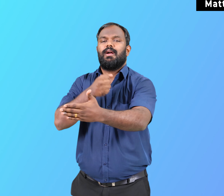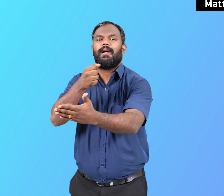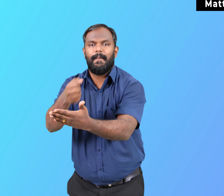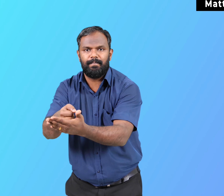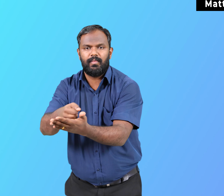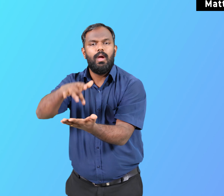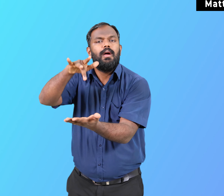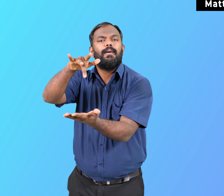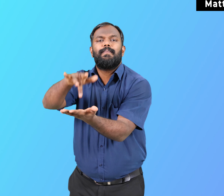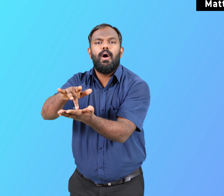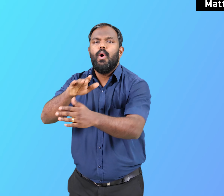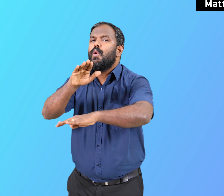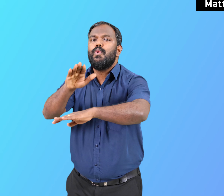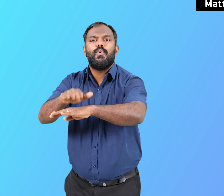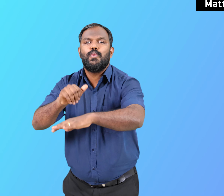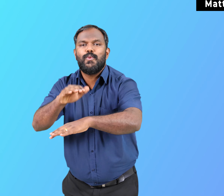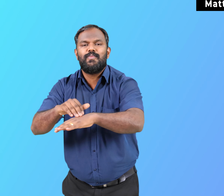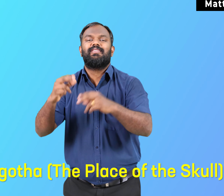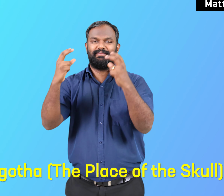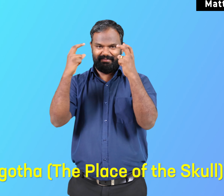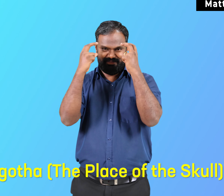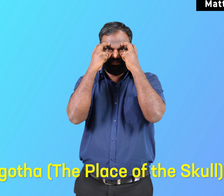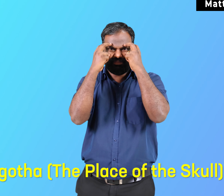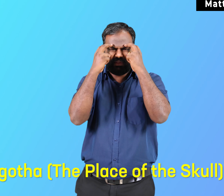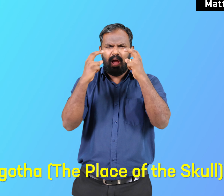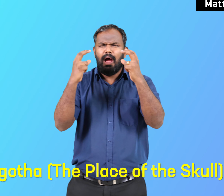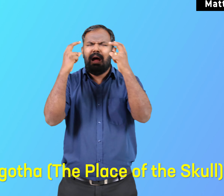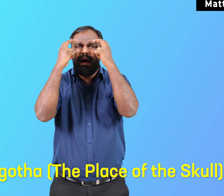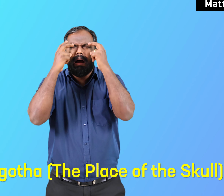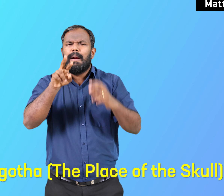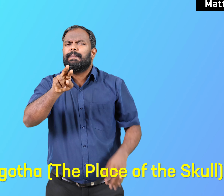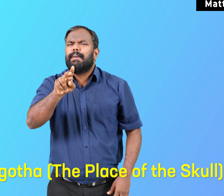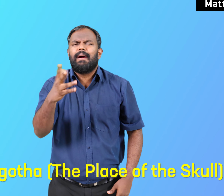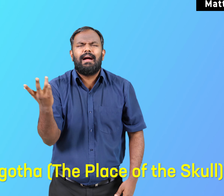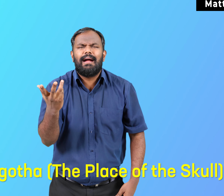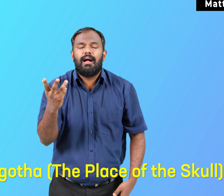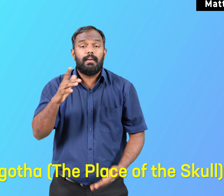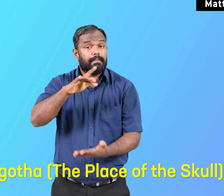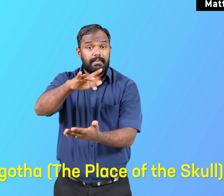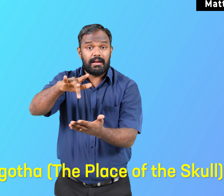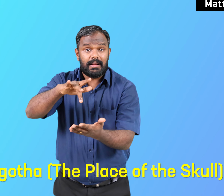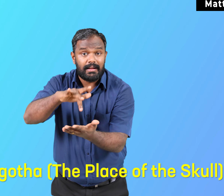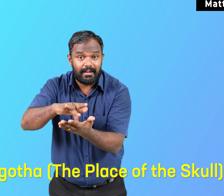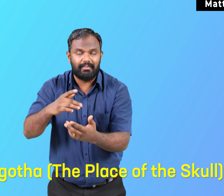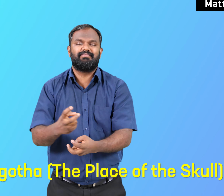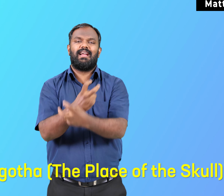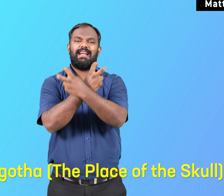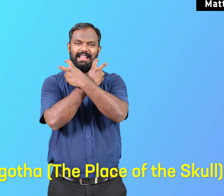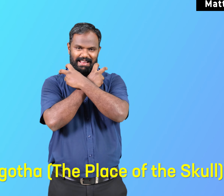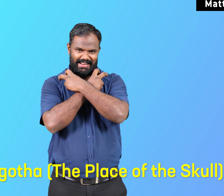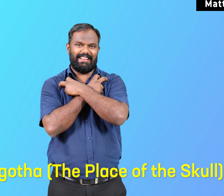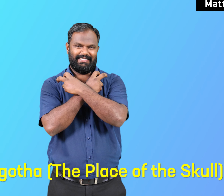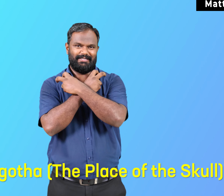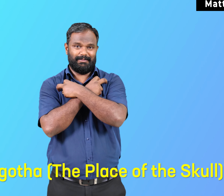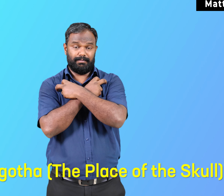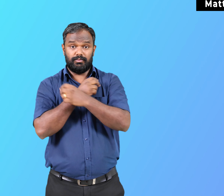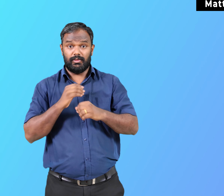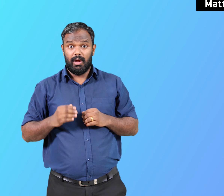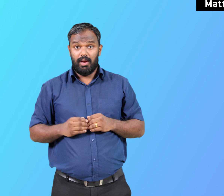They came to the place called Golgotha. (Golgotha means “The Place of the Skull”.)